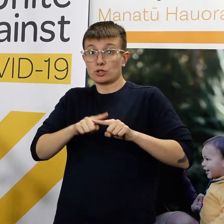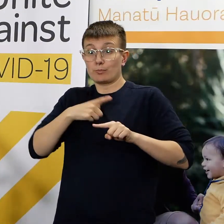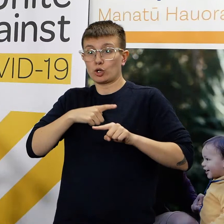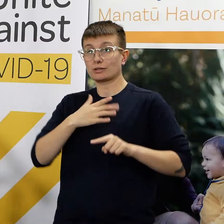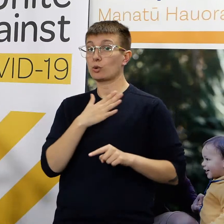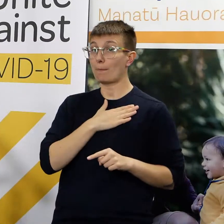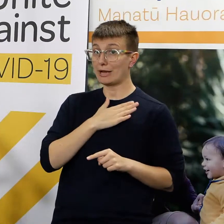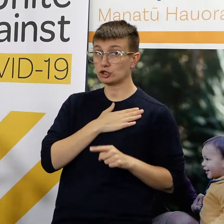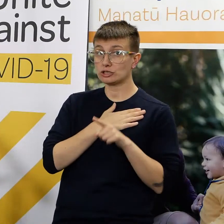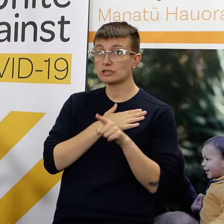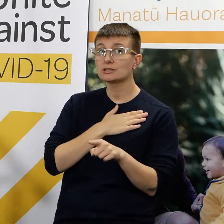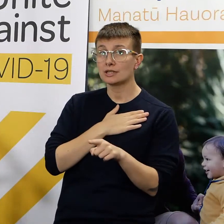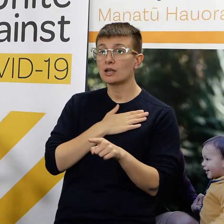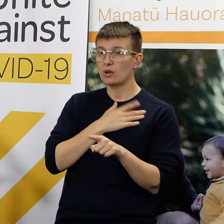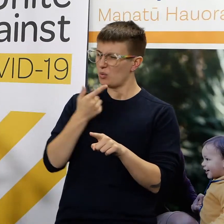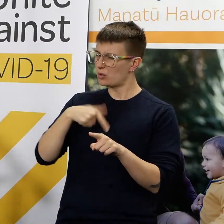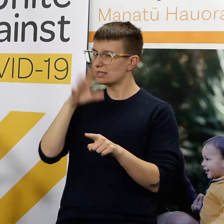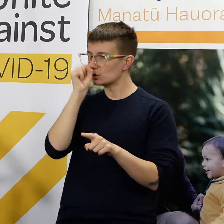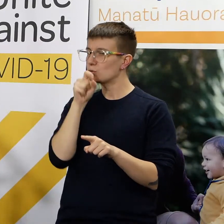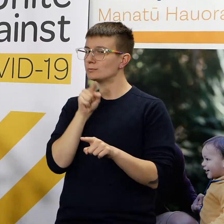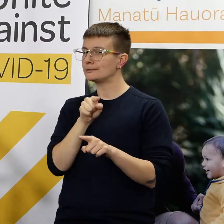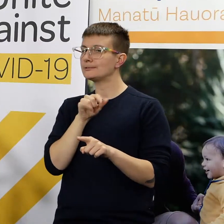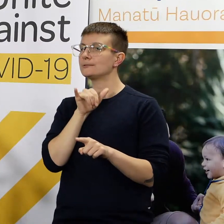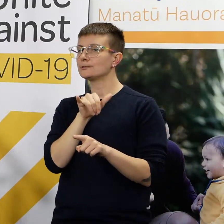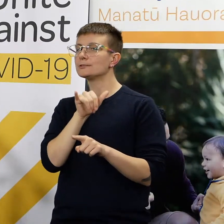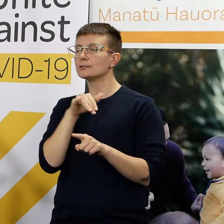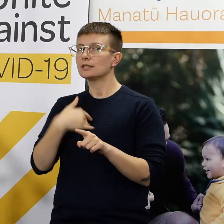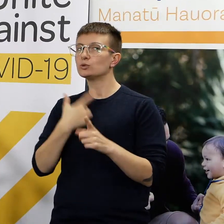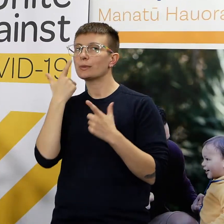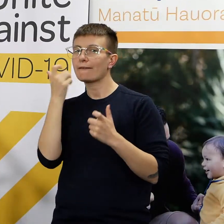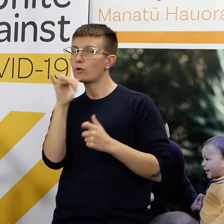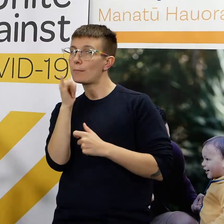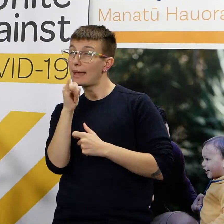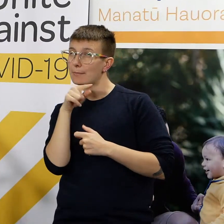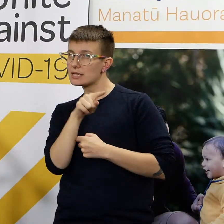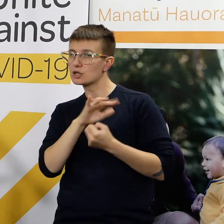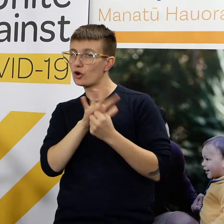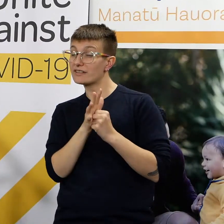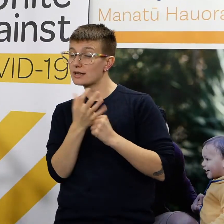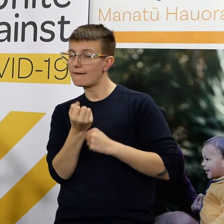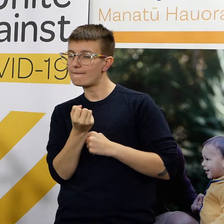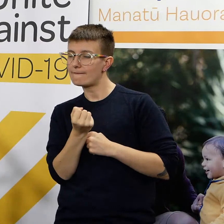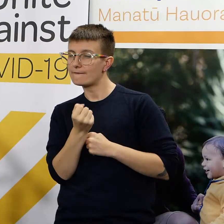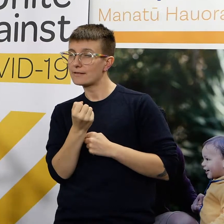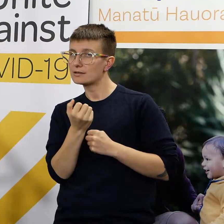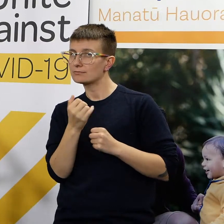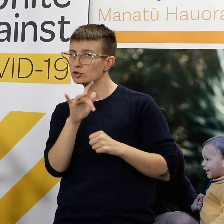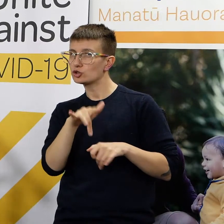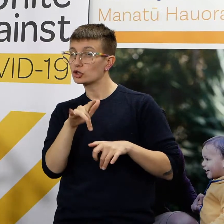to present a risk of COVID-19 and all precautions are taken to manage that risk.